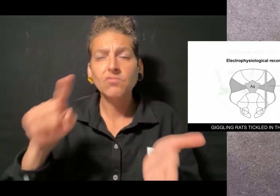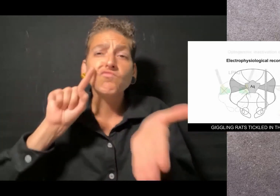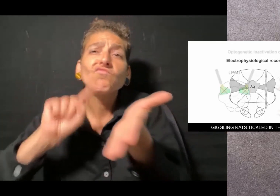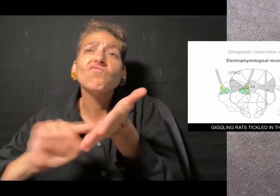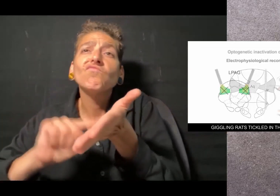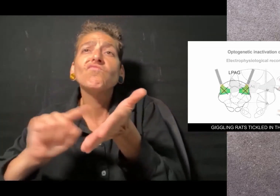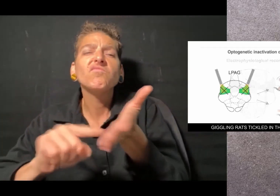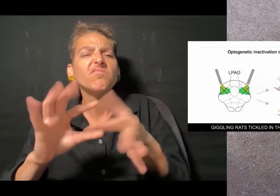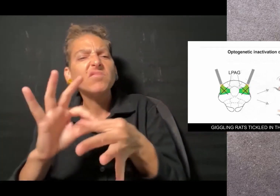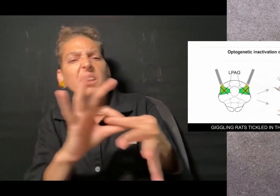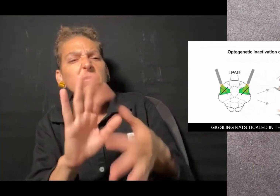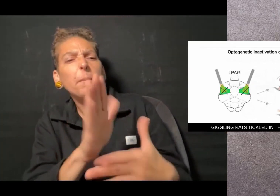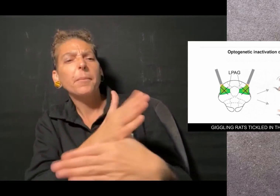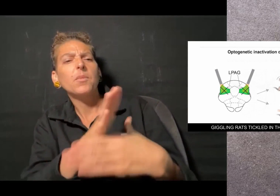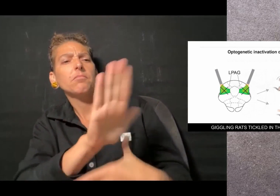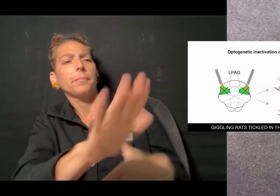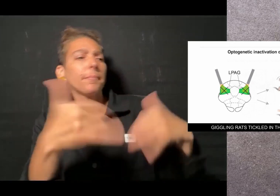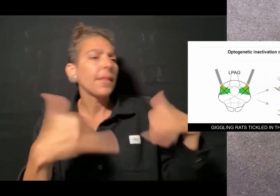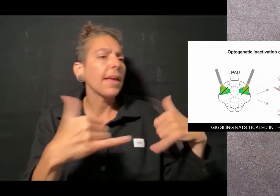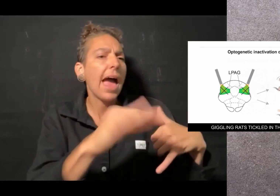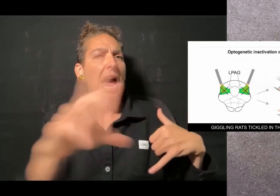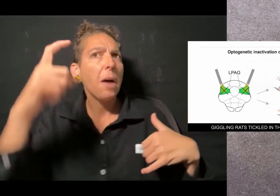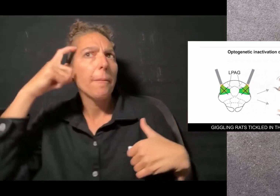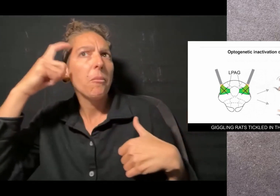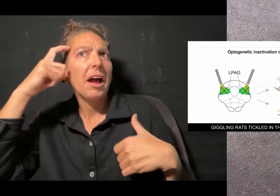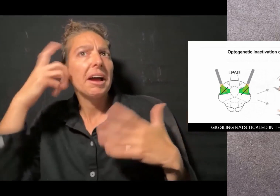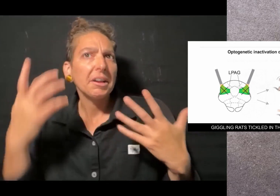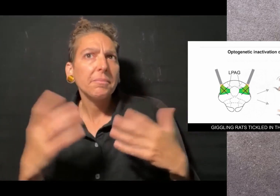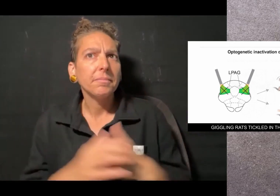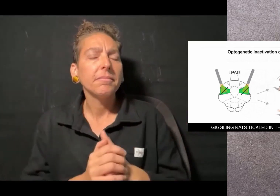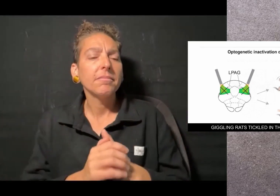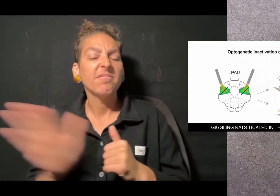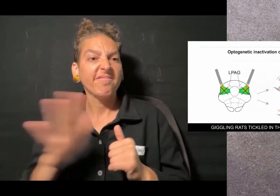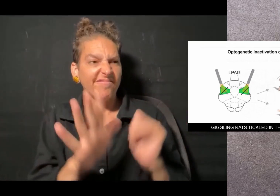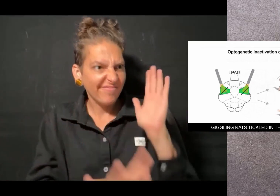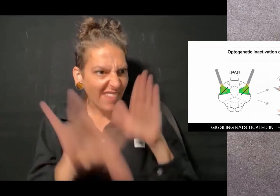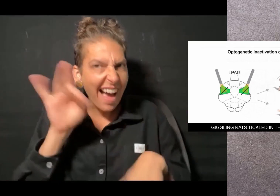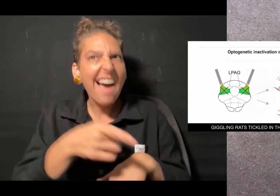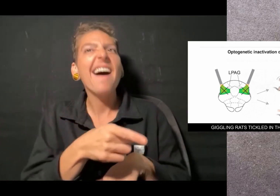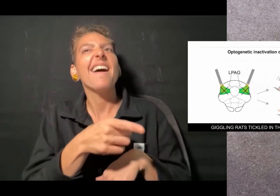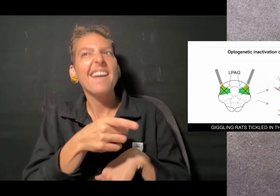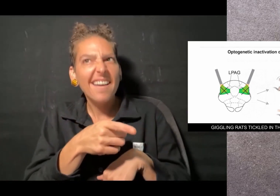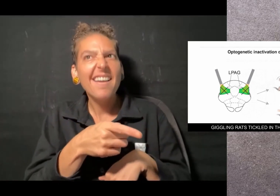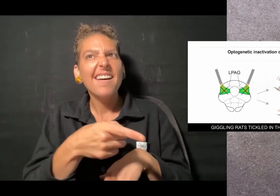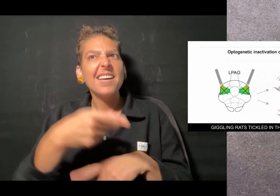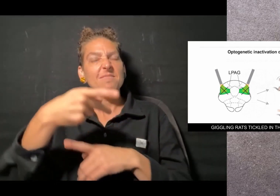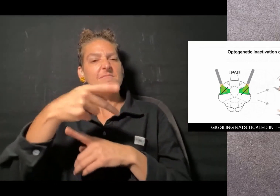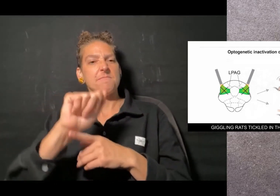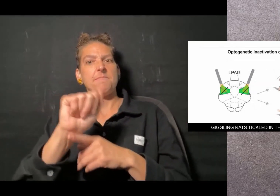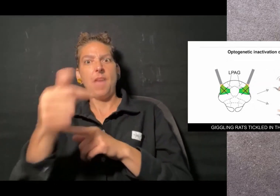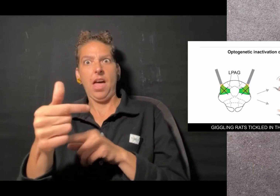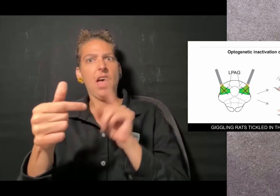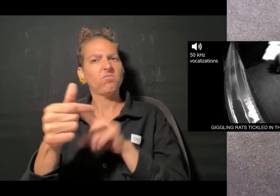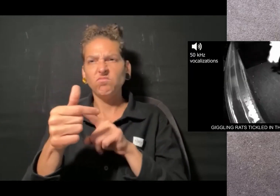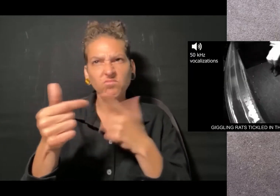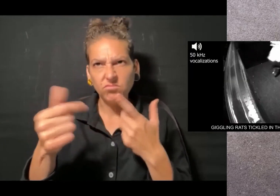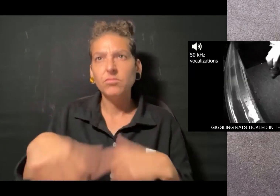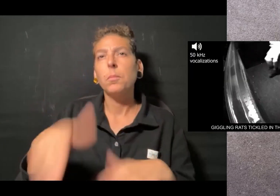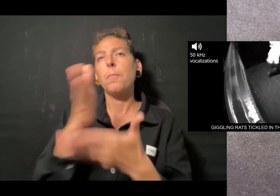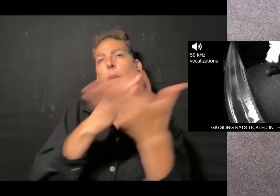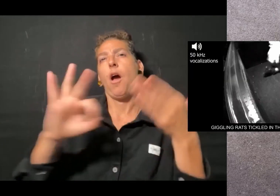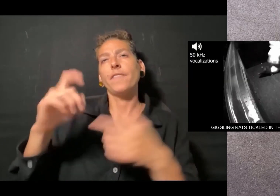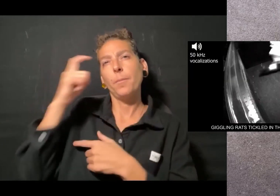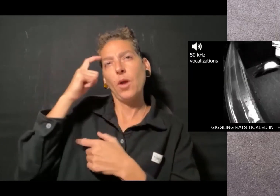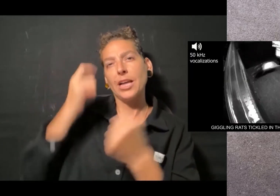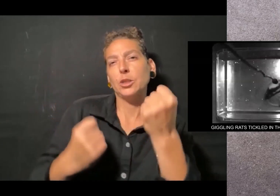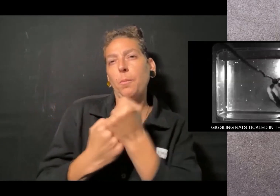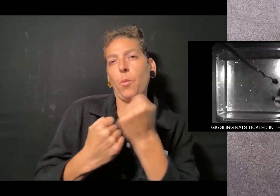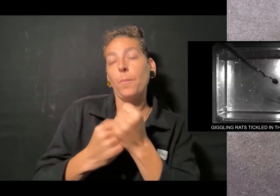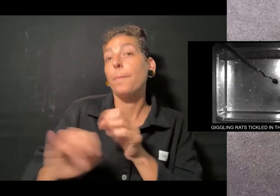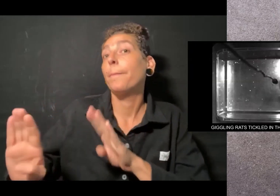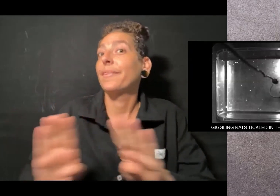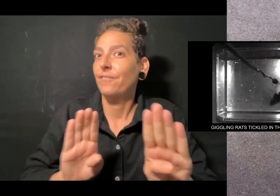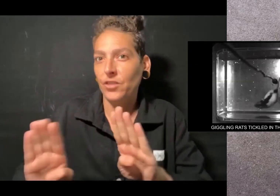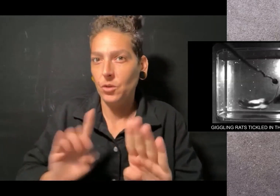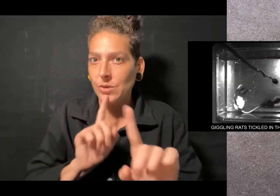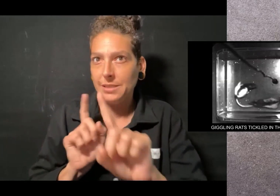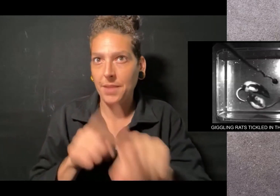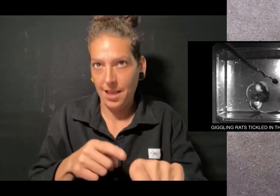a link between play and the brain their findings suggest that the PAG the part of the brain